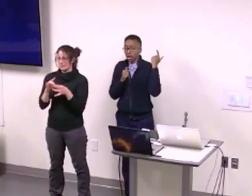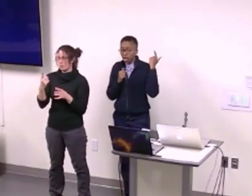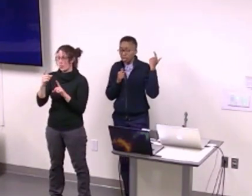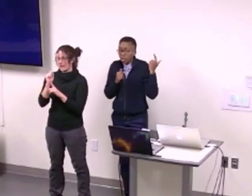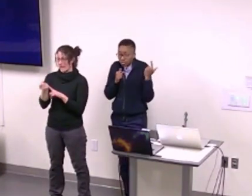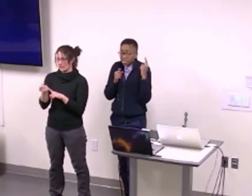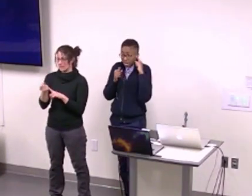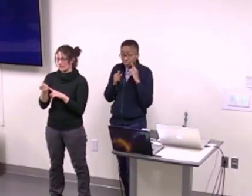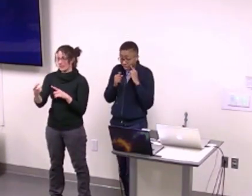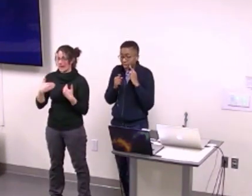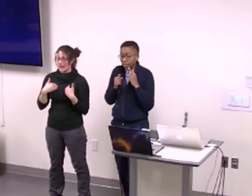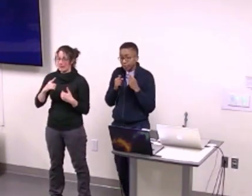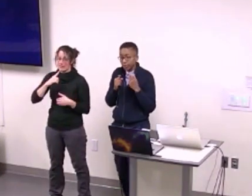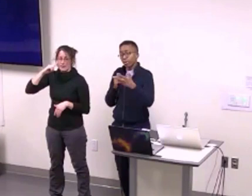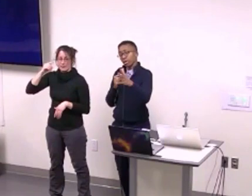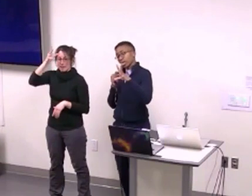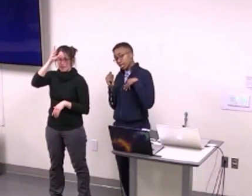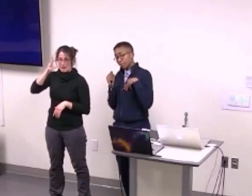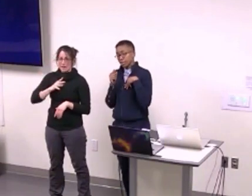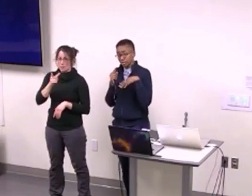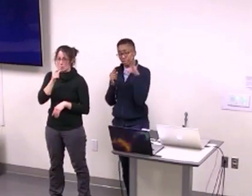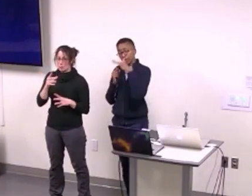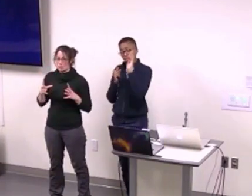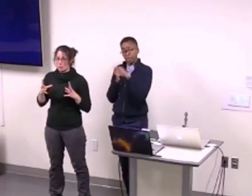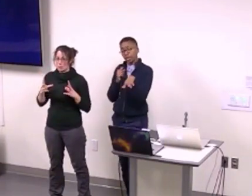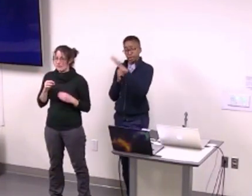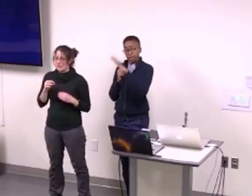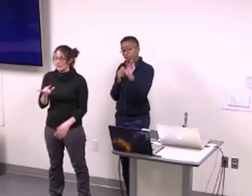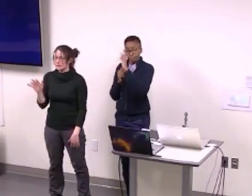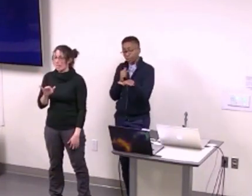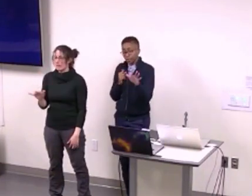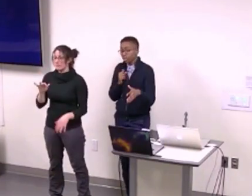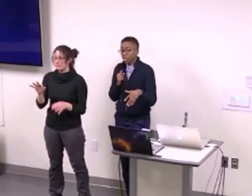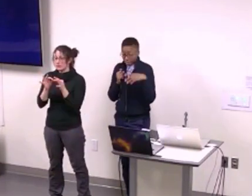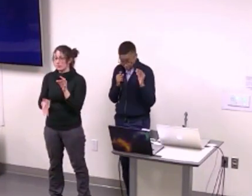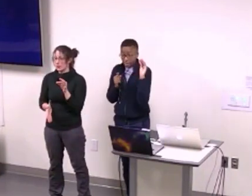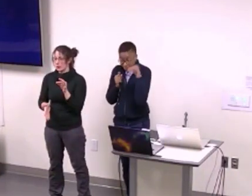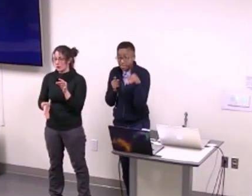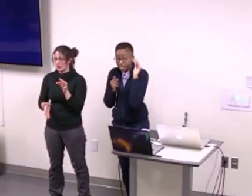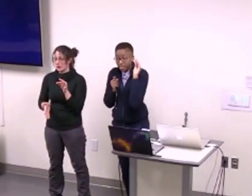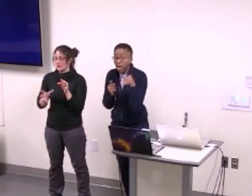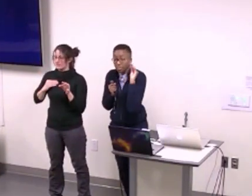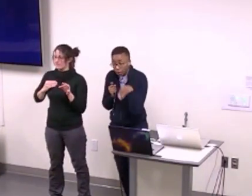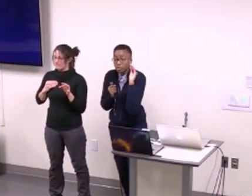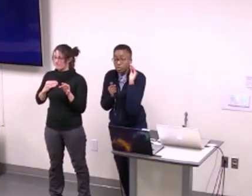Of a deaf guy who accepted a finger-spelling interpreter. He did the whole time.